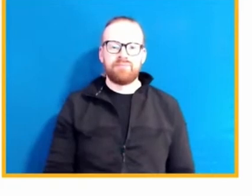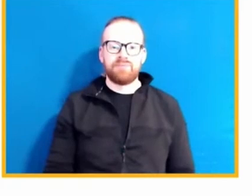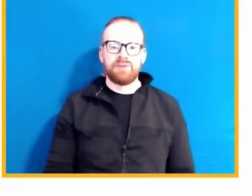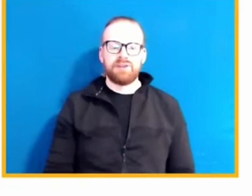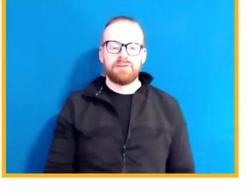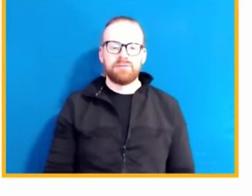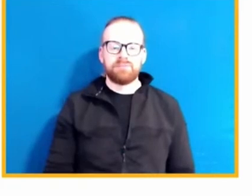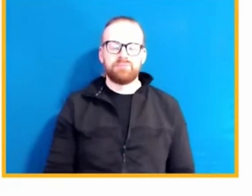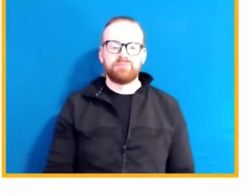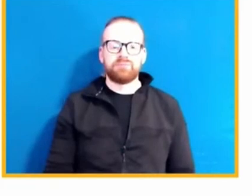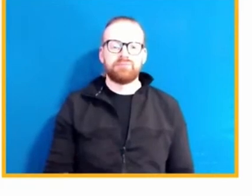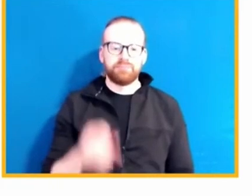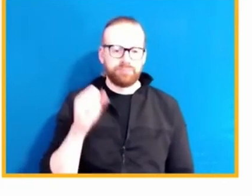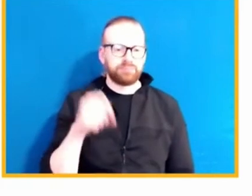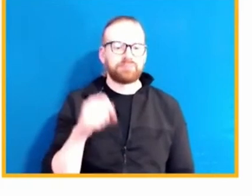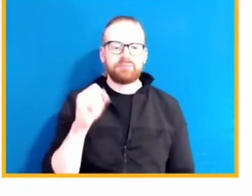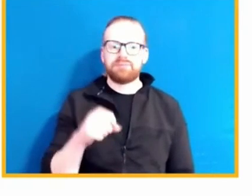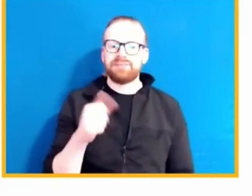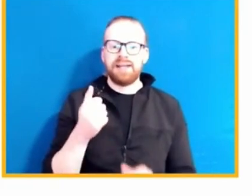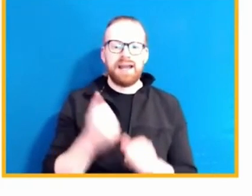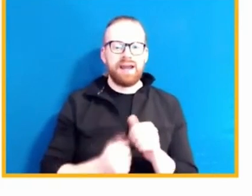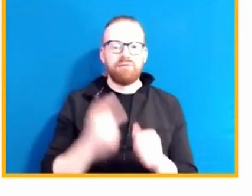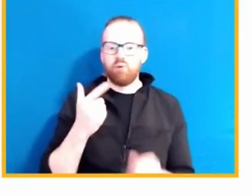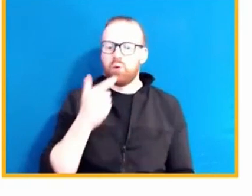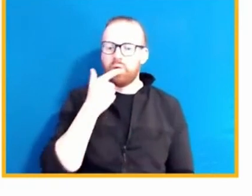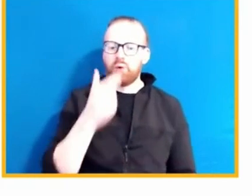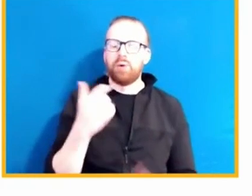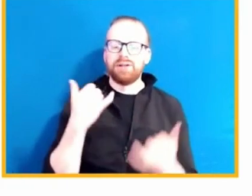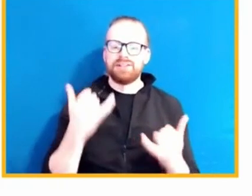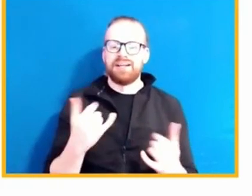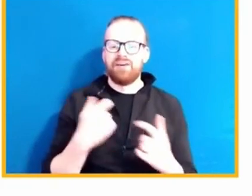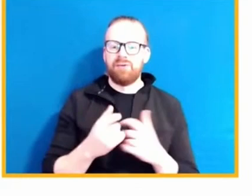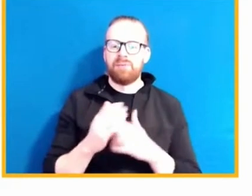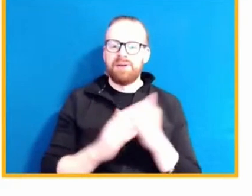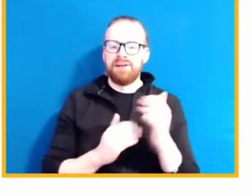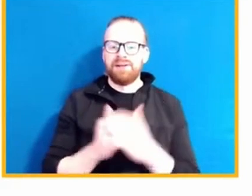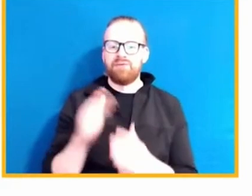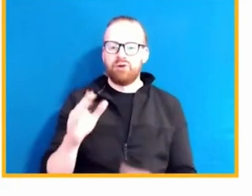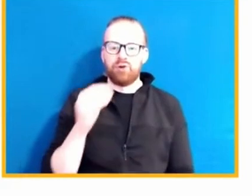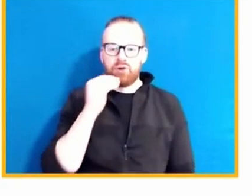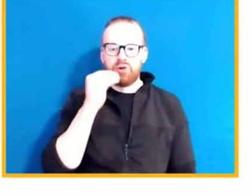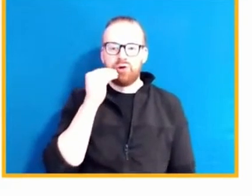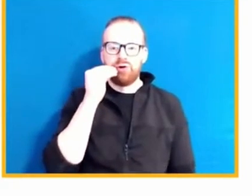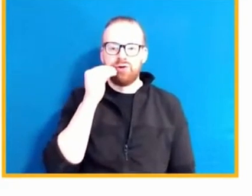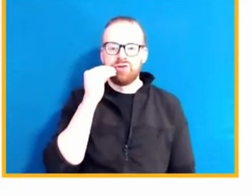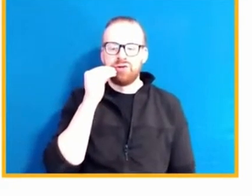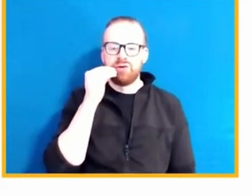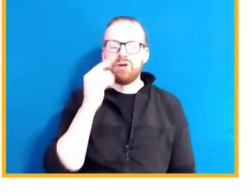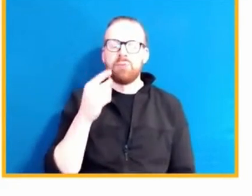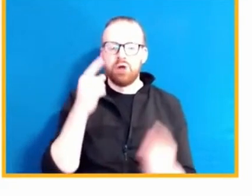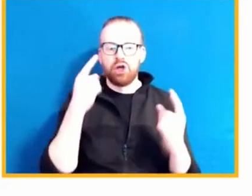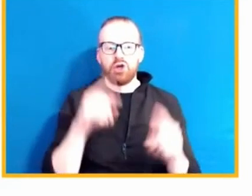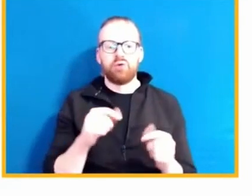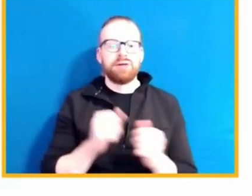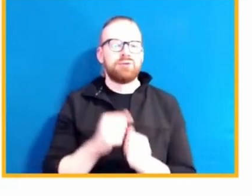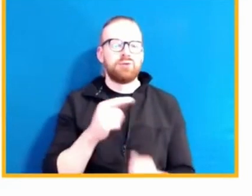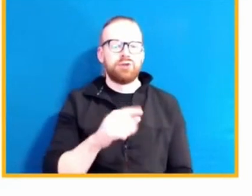[Zeke] Absolutely, and I think that everybody watching right now from the comforts of their home or wherever you are agrees with you, Beta Monkey. So